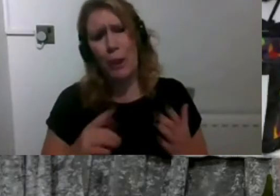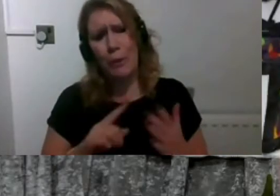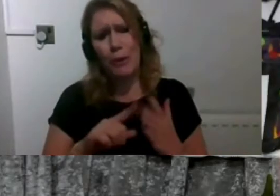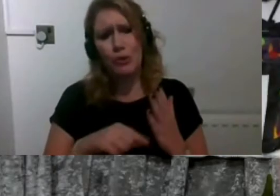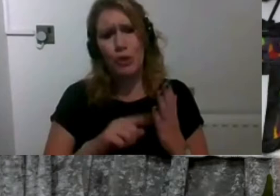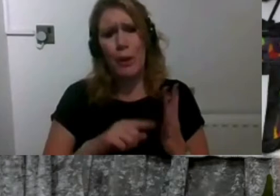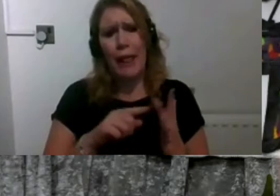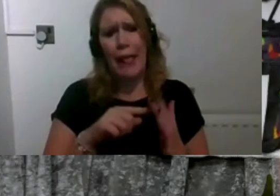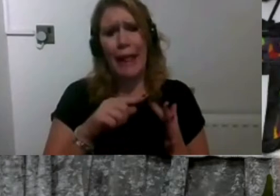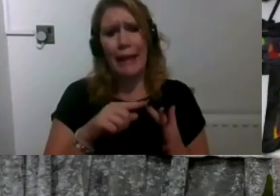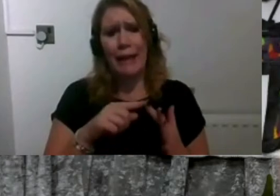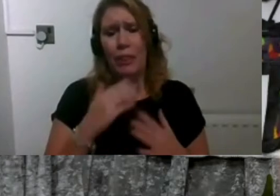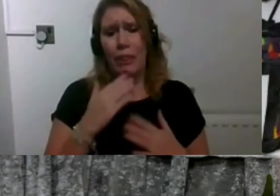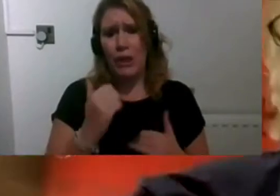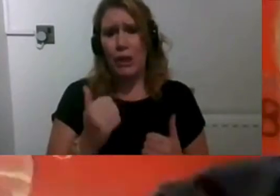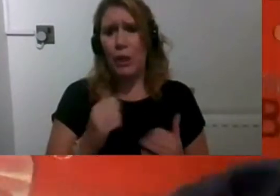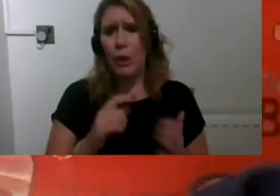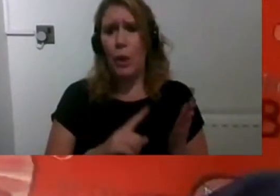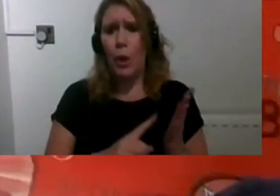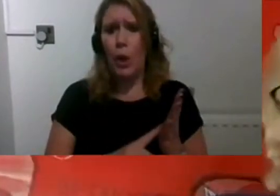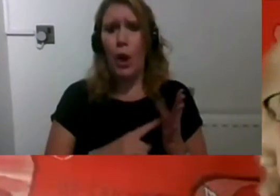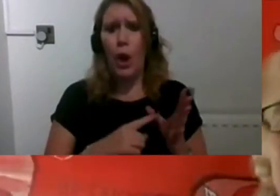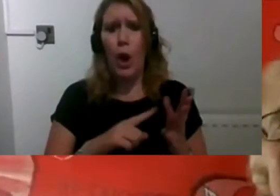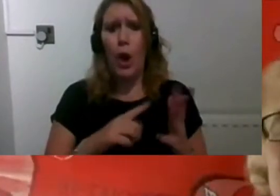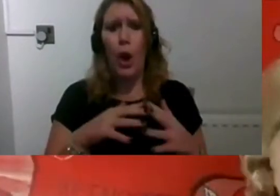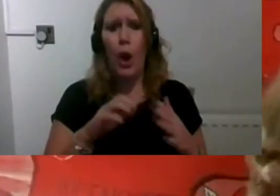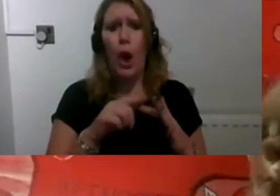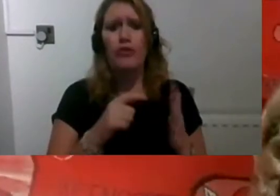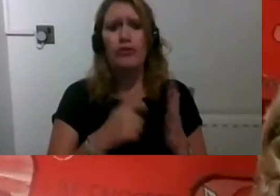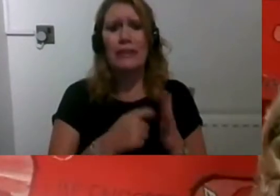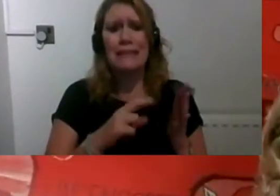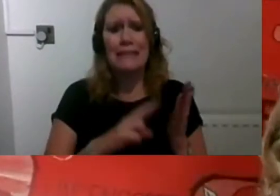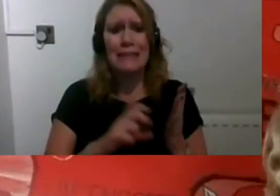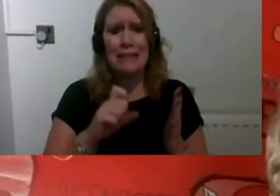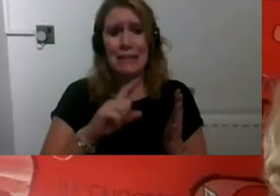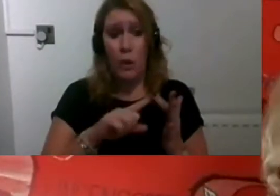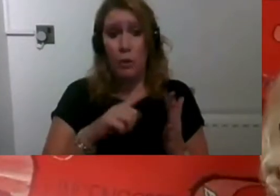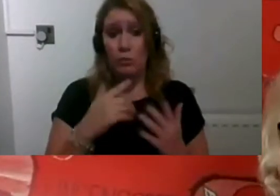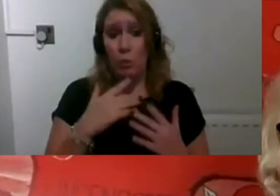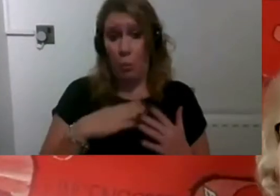thank you very much Julie. Lawrence, I wonder Lawrence Renee whether you would